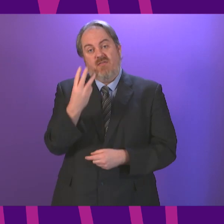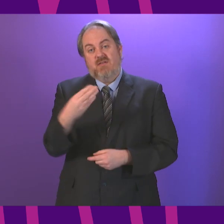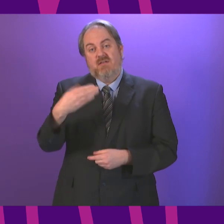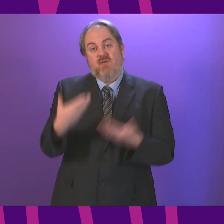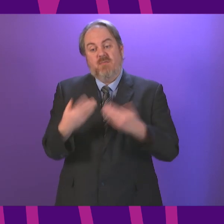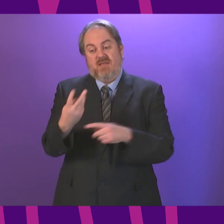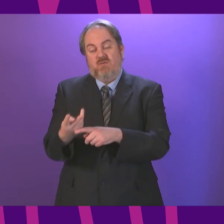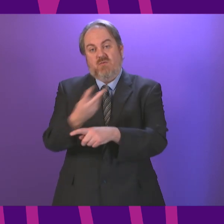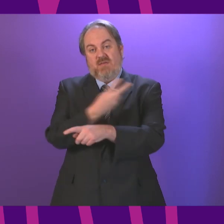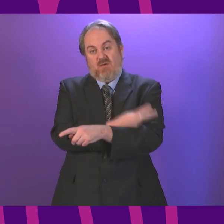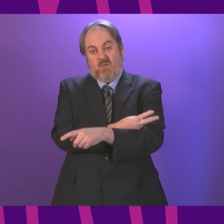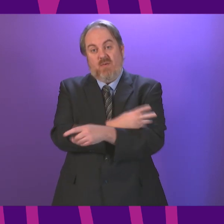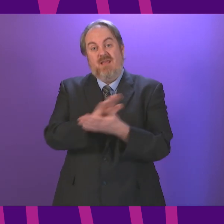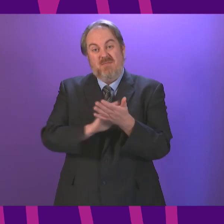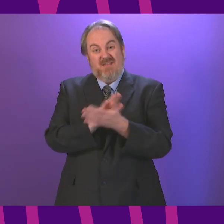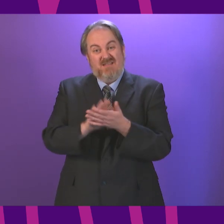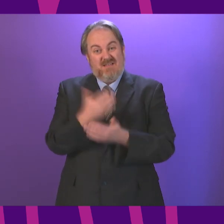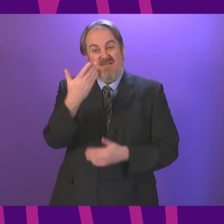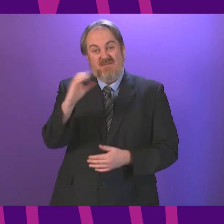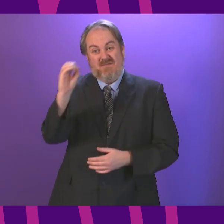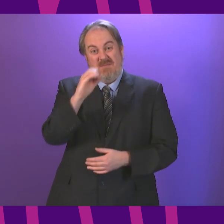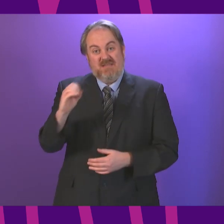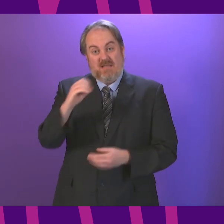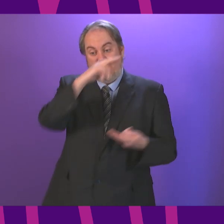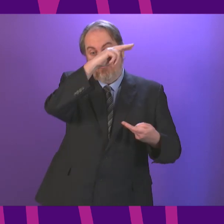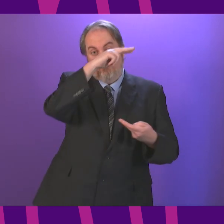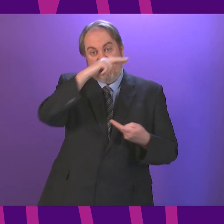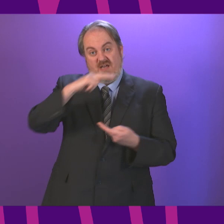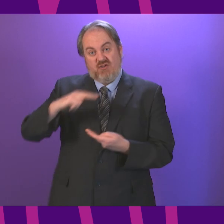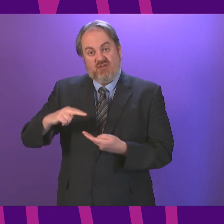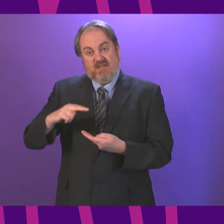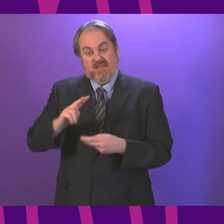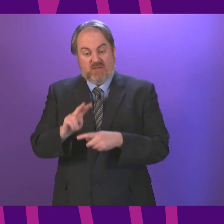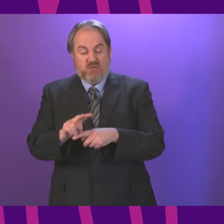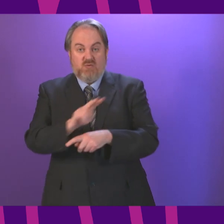a fall of more than 50 per cent in the past two weeks, which is further welcome evidence that the